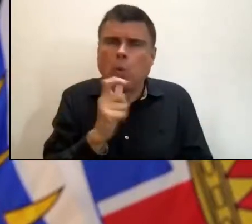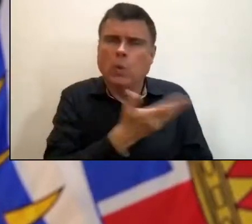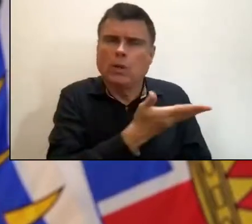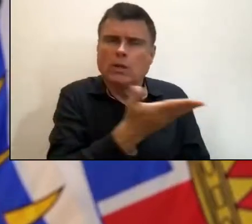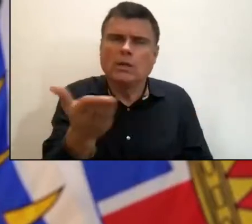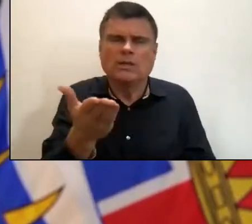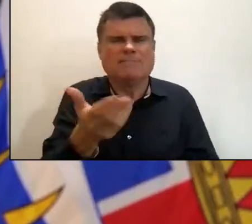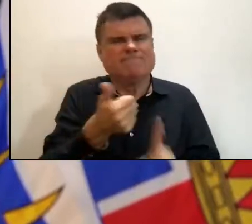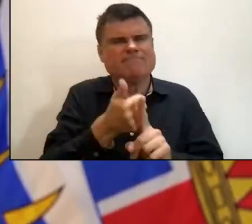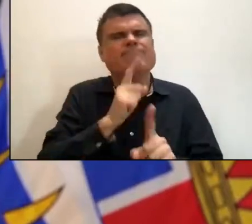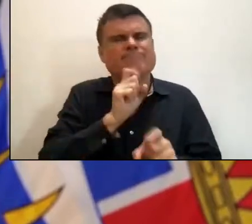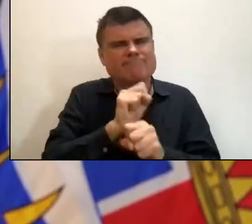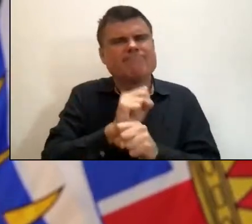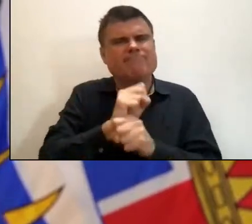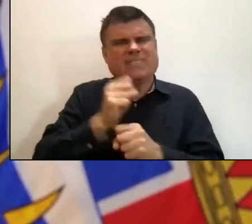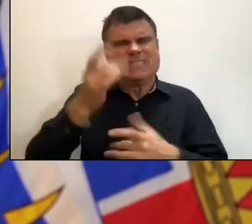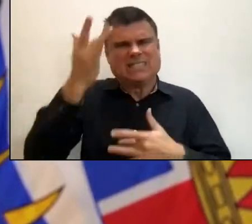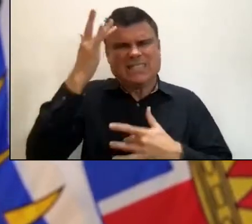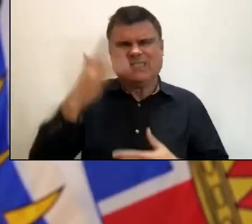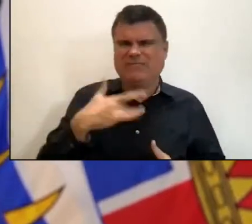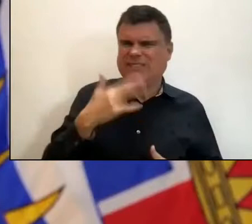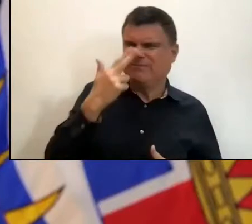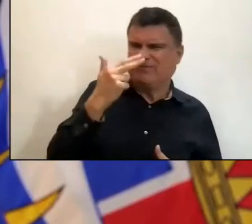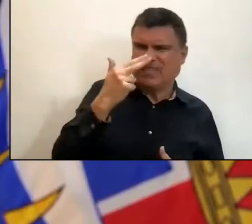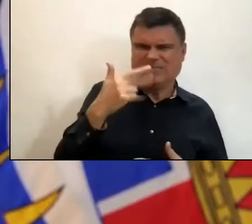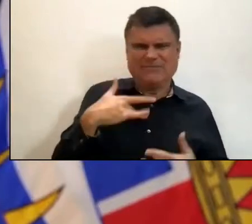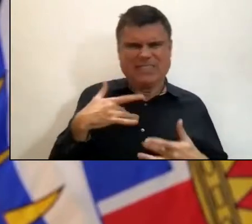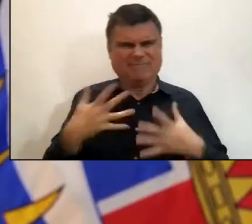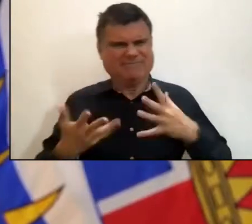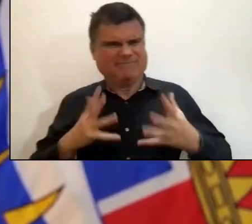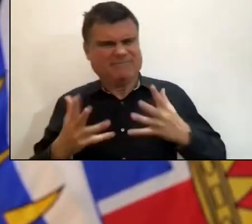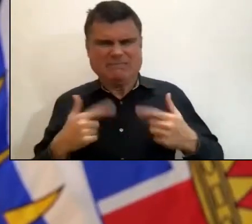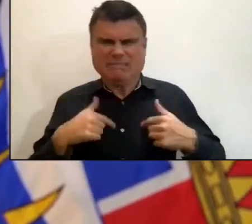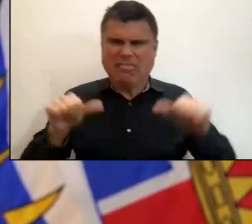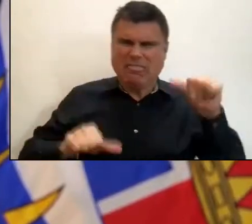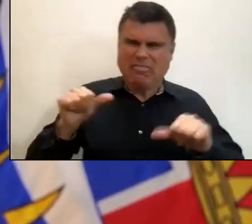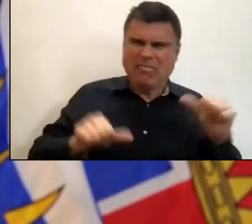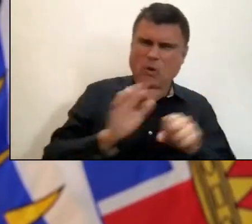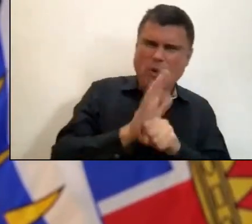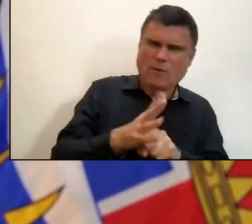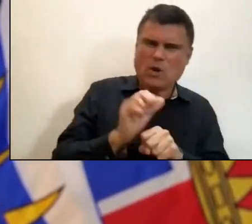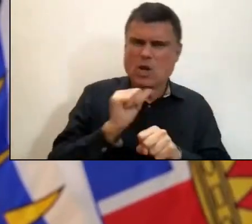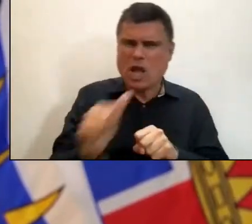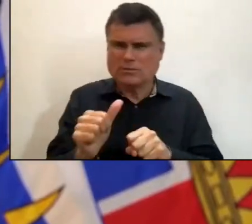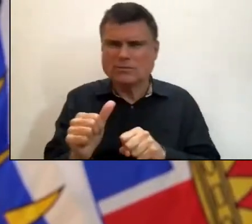know what they are dealing with to help with their management of